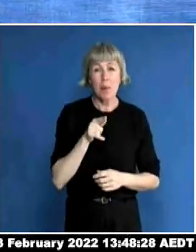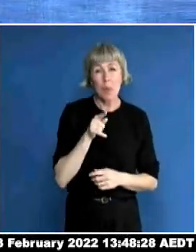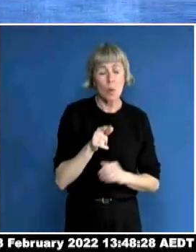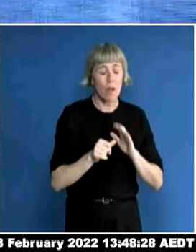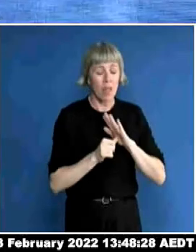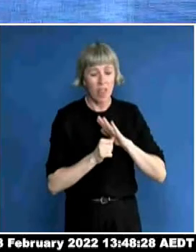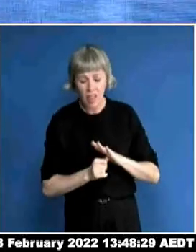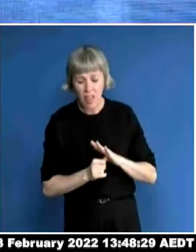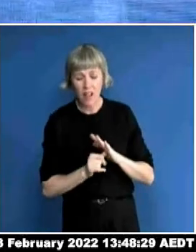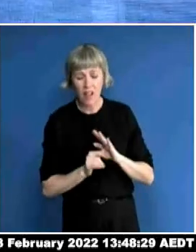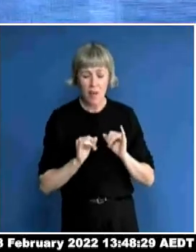Yes. And it's that connection.